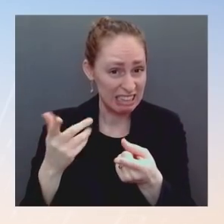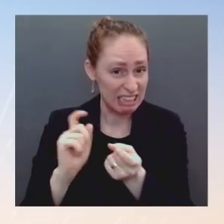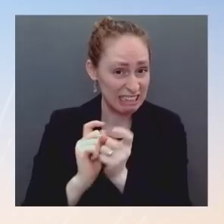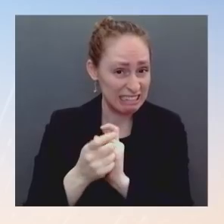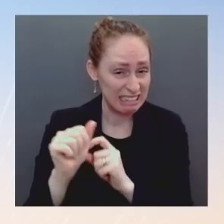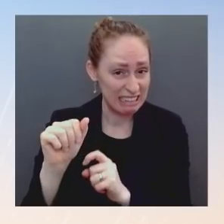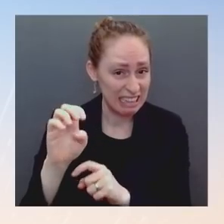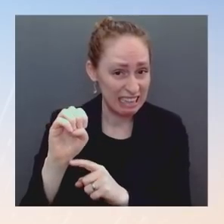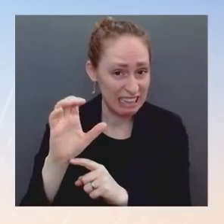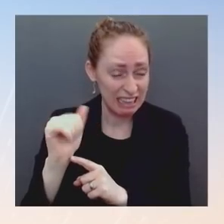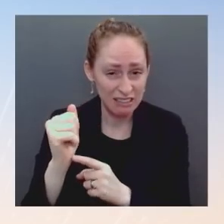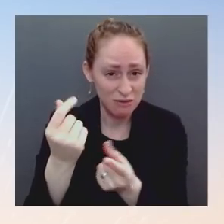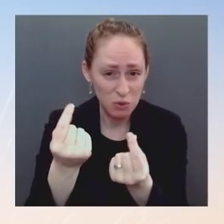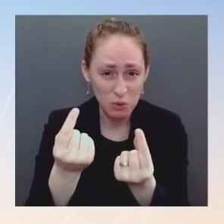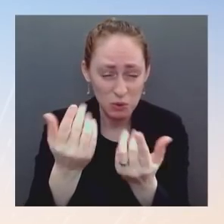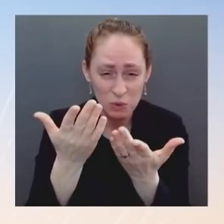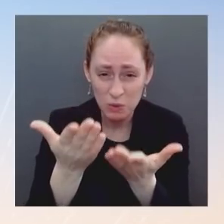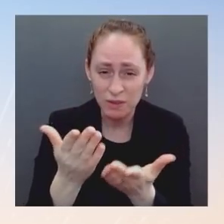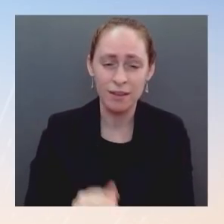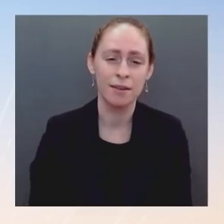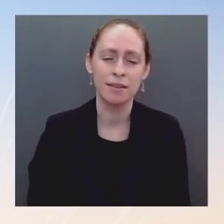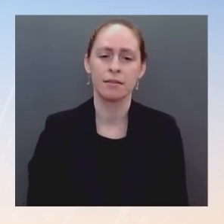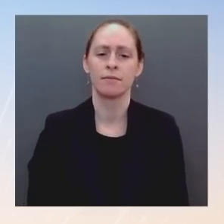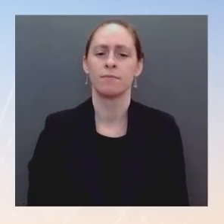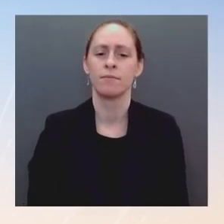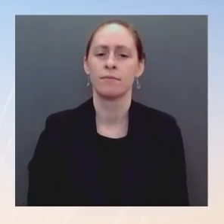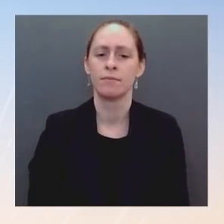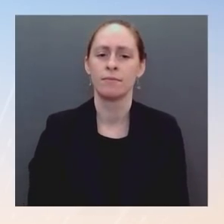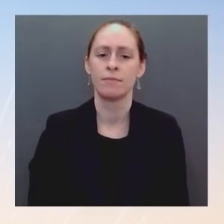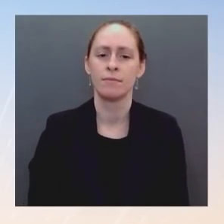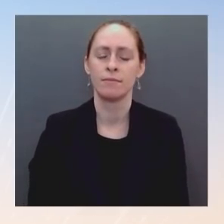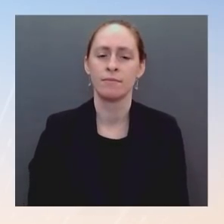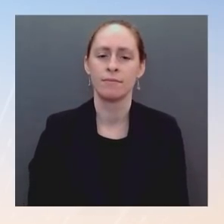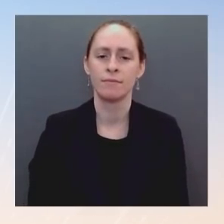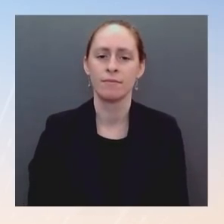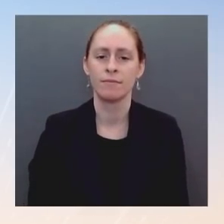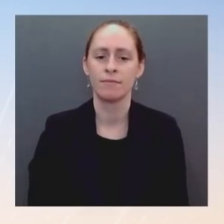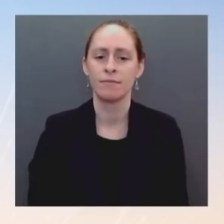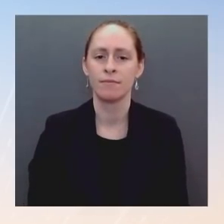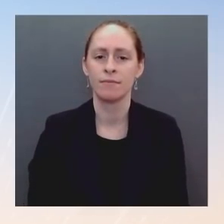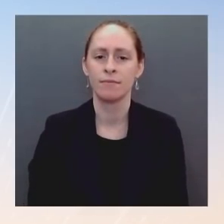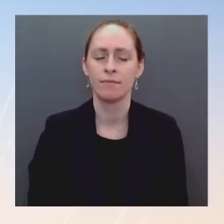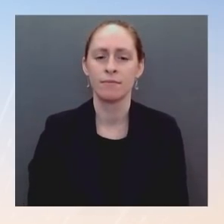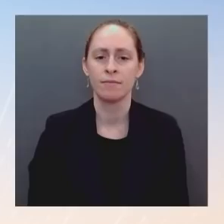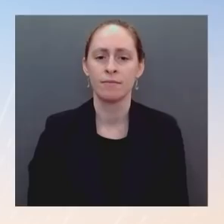But, you know, his remarks this weekend, he defended the actions of his supporters who stormed the Capitol and brutally attacked